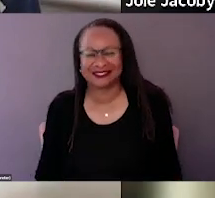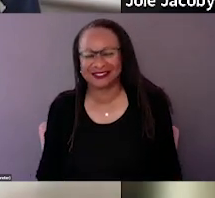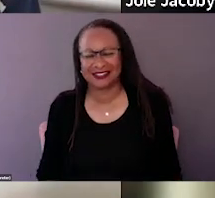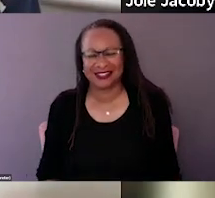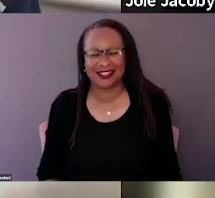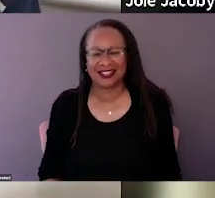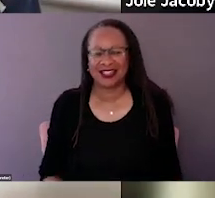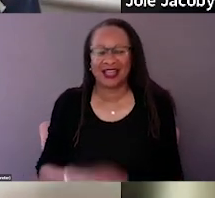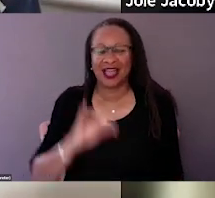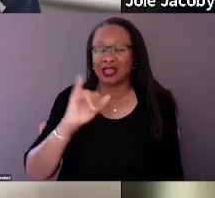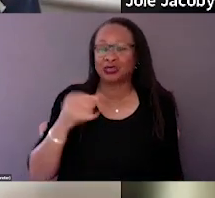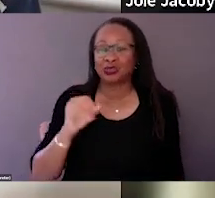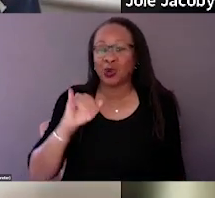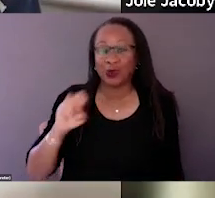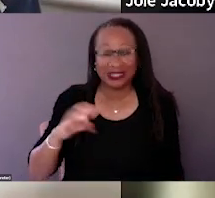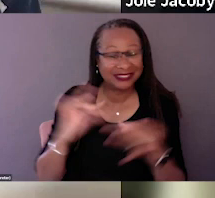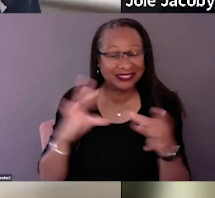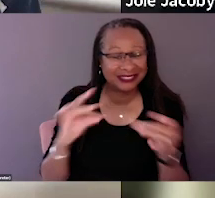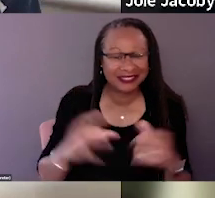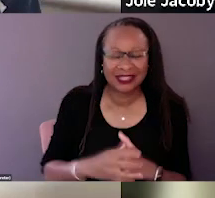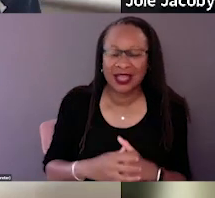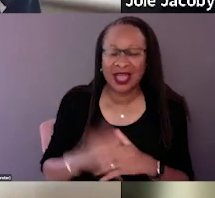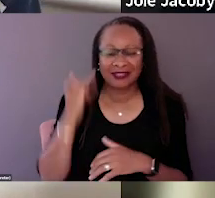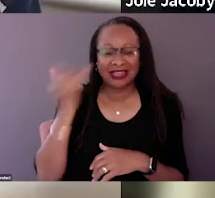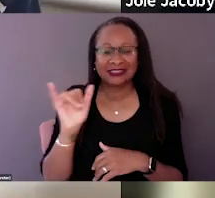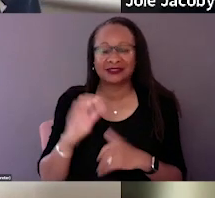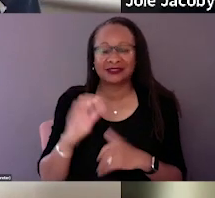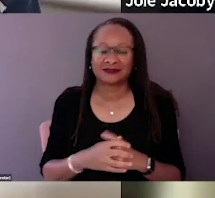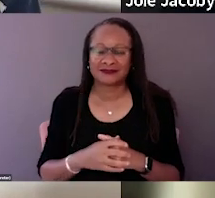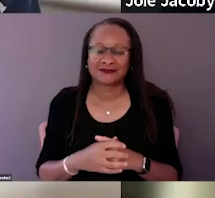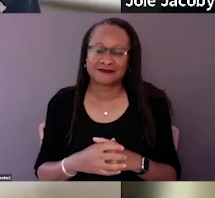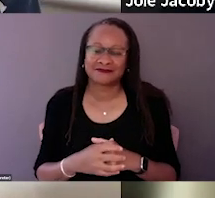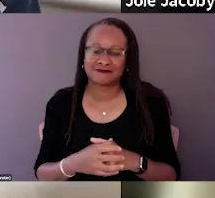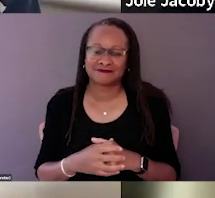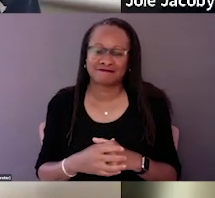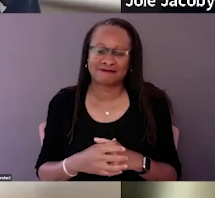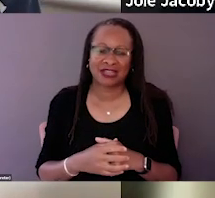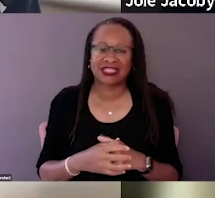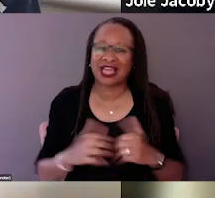that it's sort of like a live tweet up, like those things, those moments